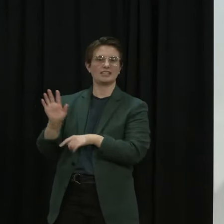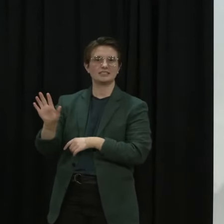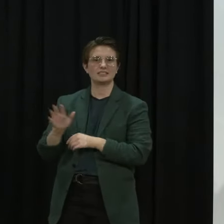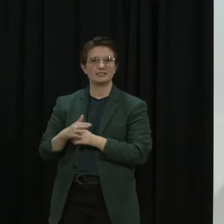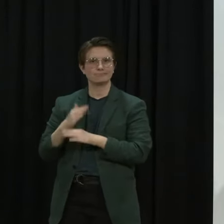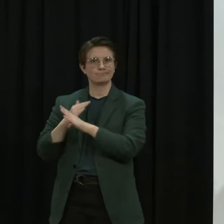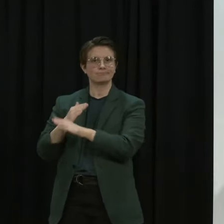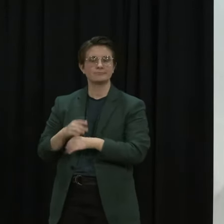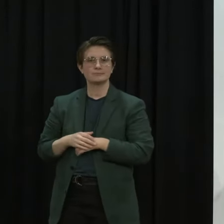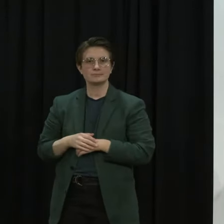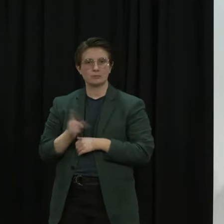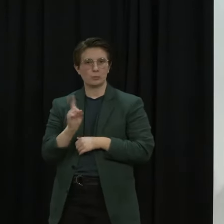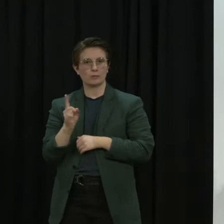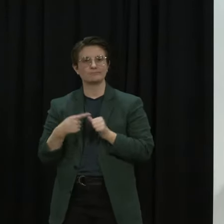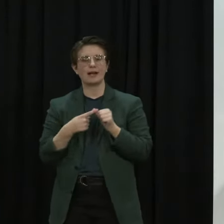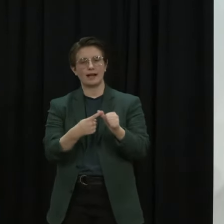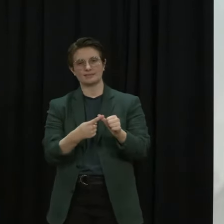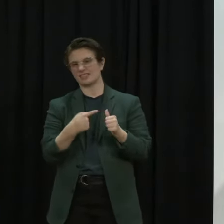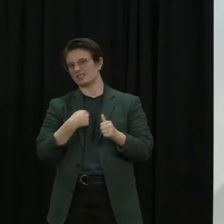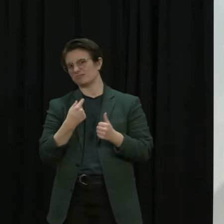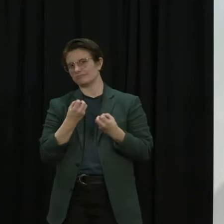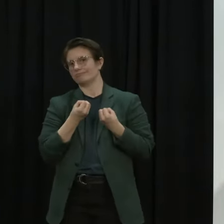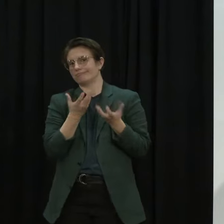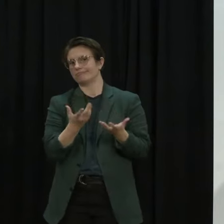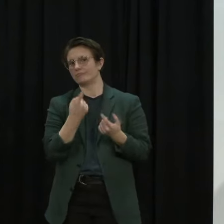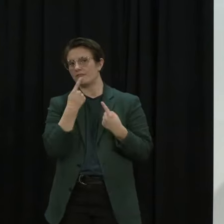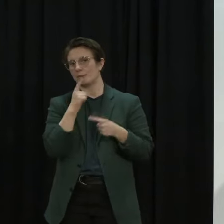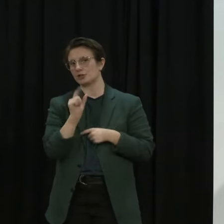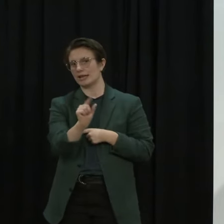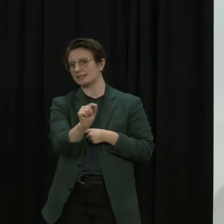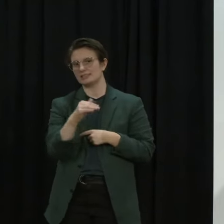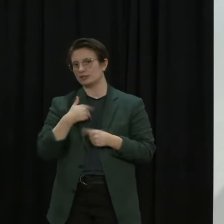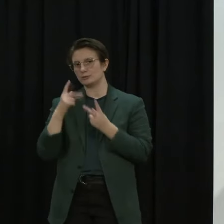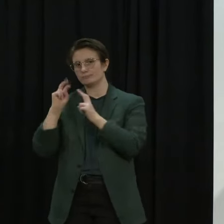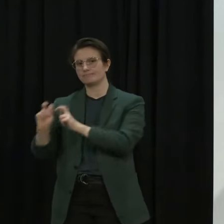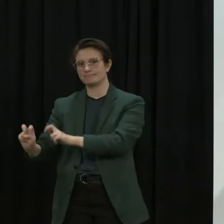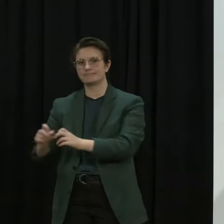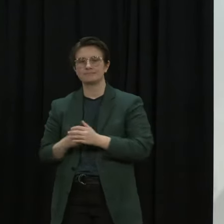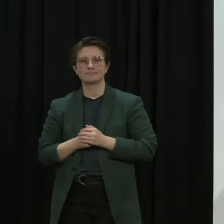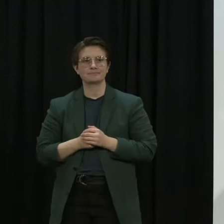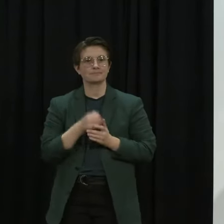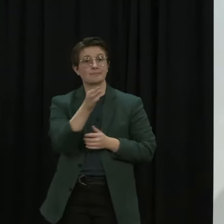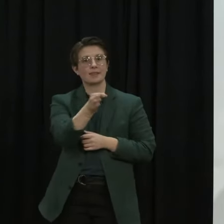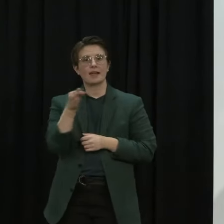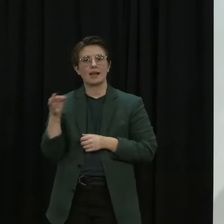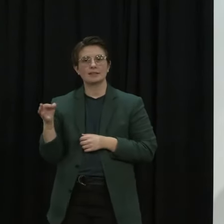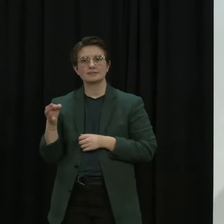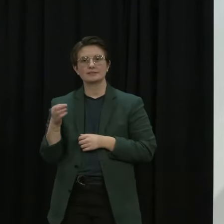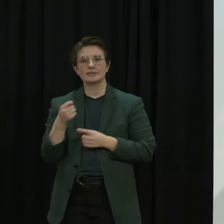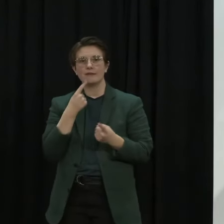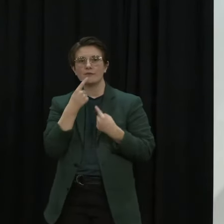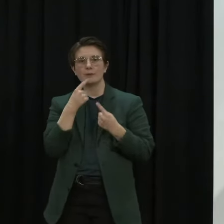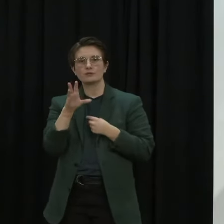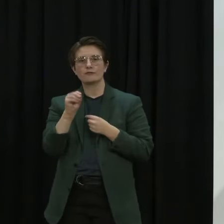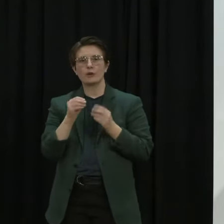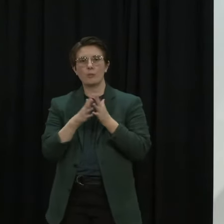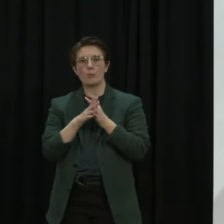I must check that. I don't have that with me. On behalf of the former